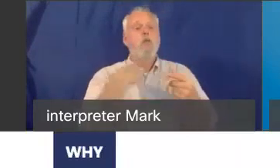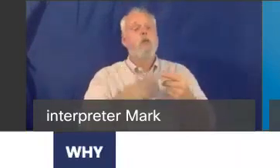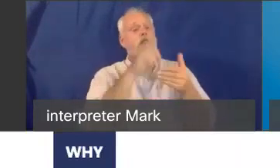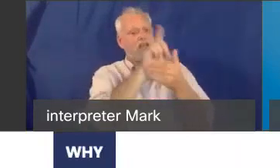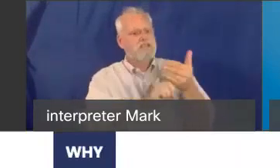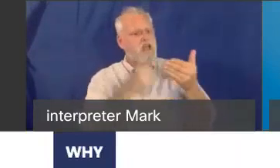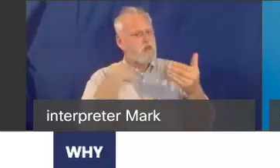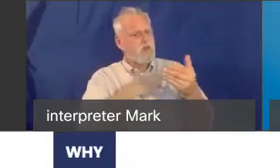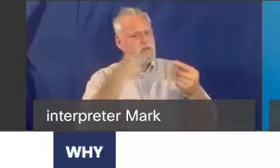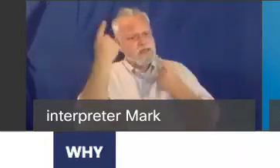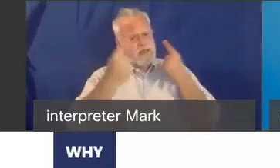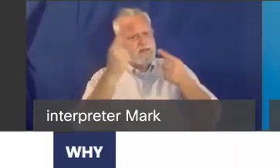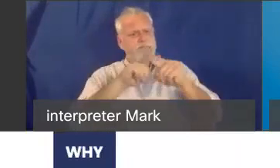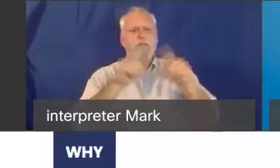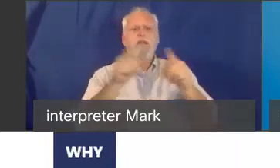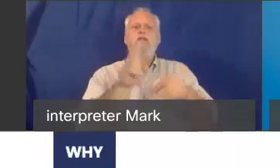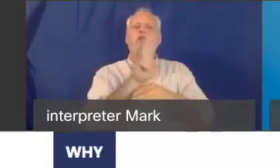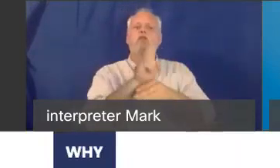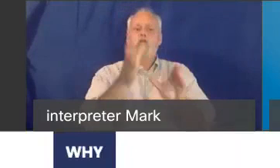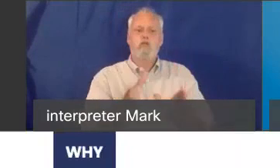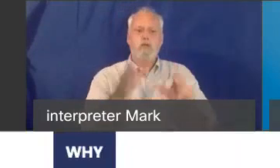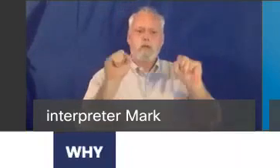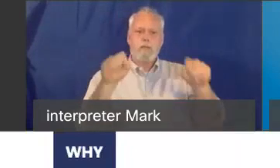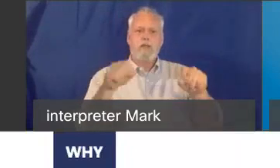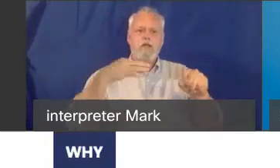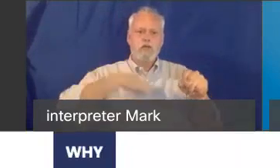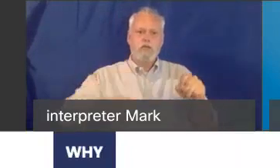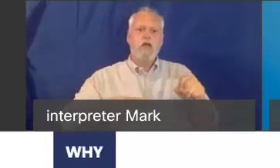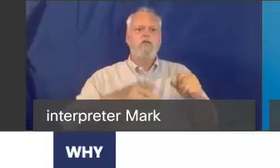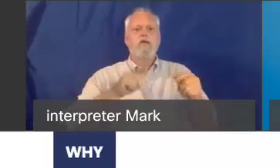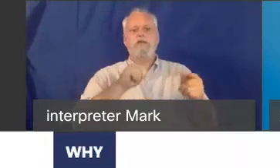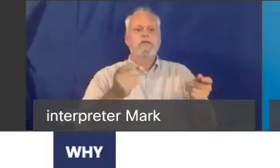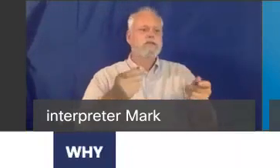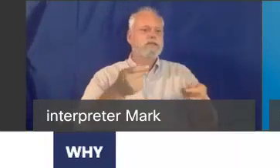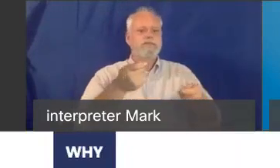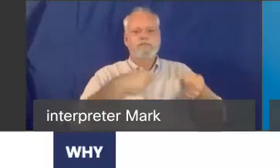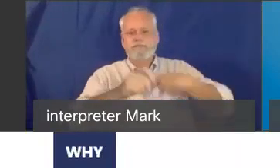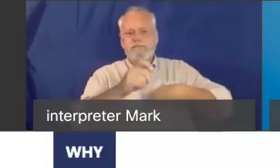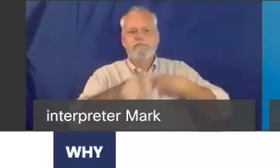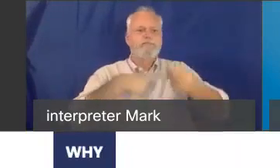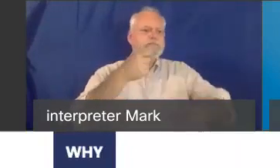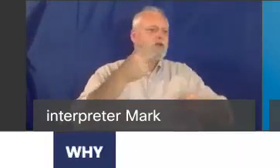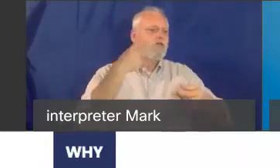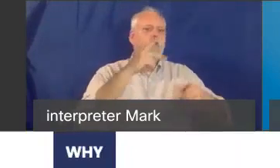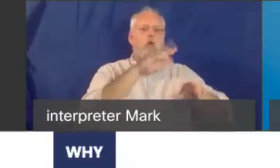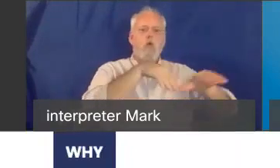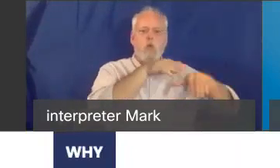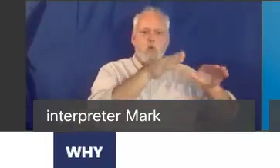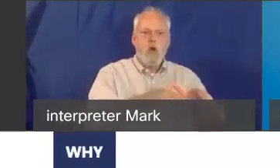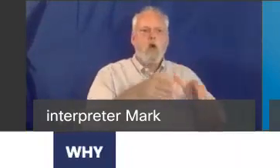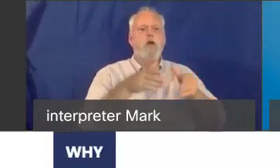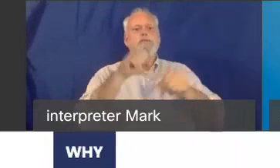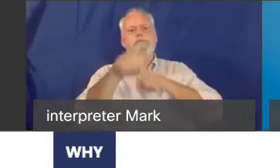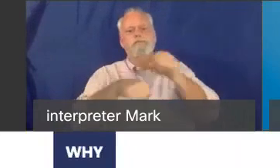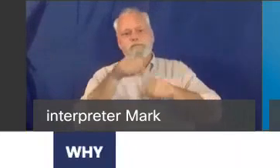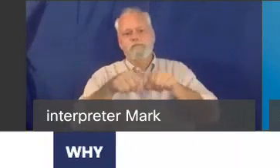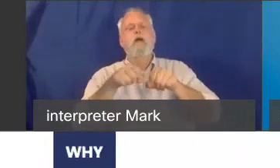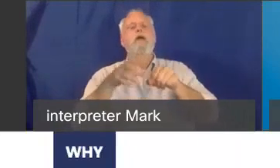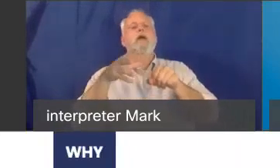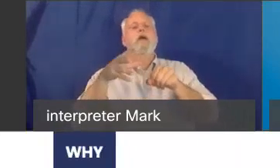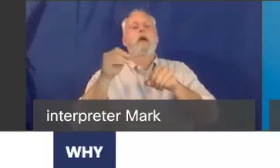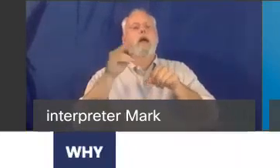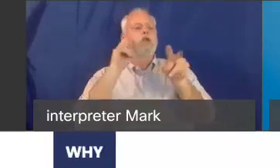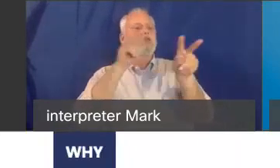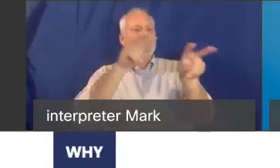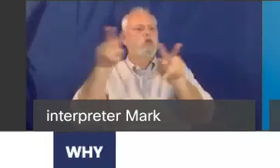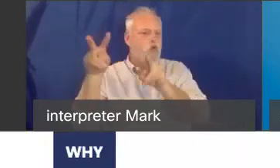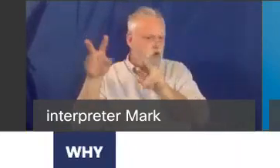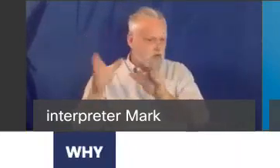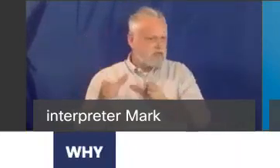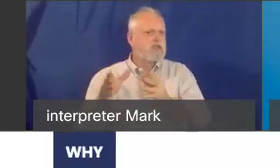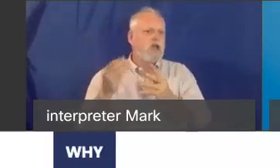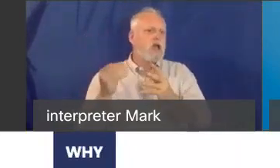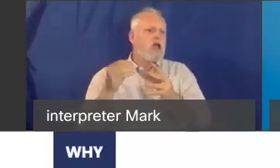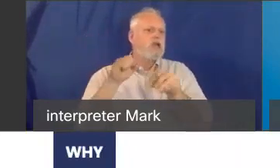All the different users and the potential benefits and trade offs for people walking people, bicycling people driving and on tourists importantly, to this area I wonder if you can go to the next slide.